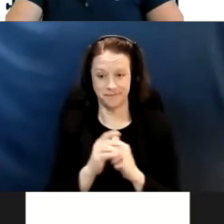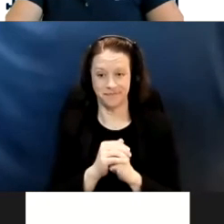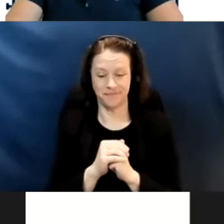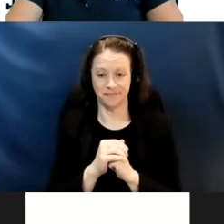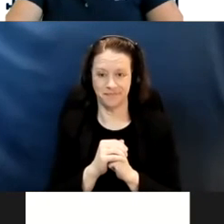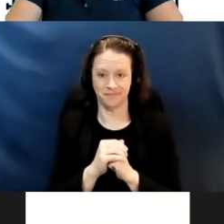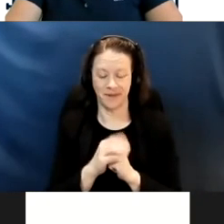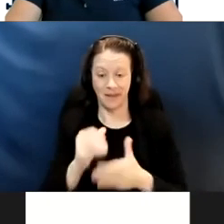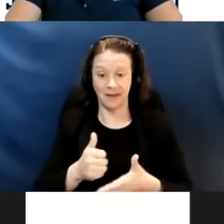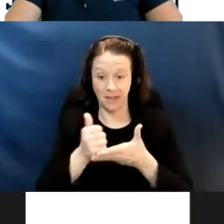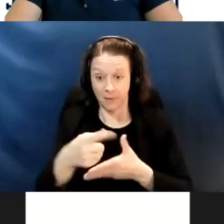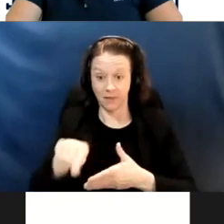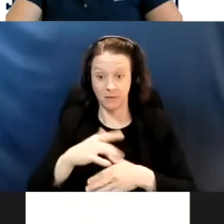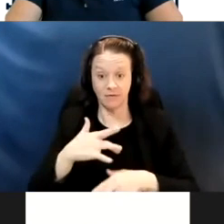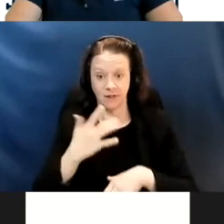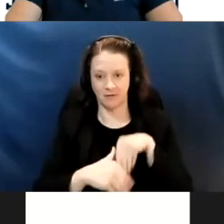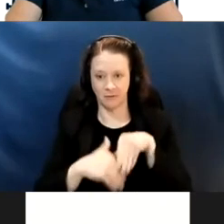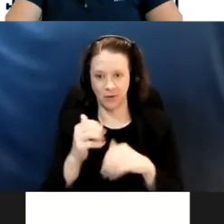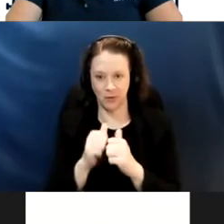and helping them to feel comfortable with what they're learning.